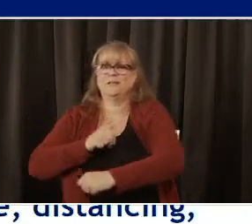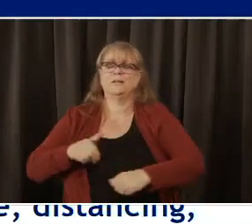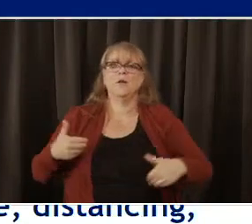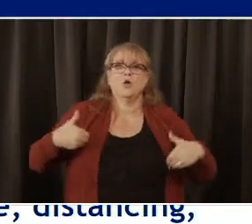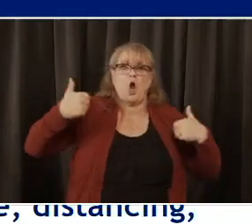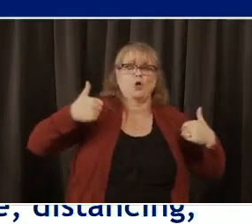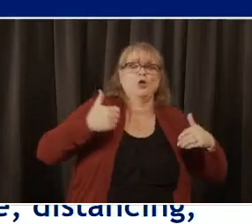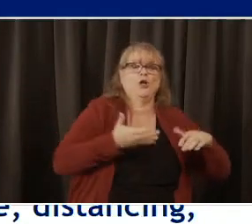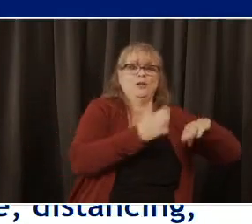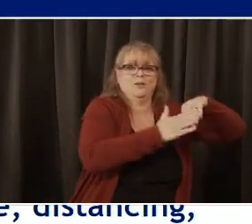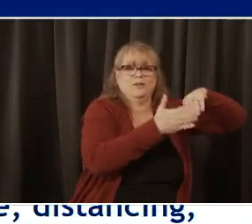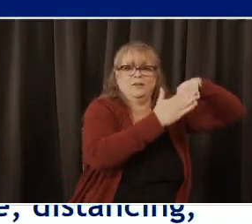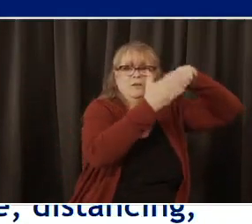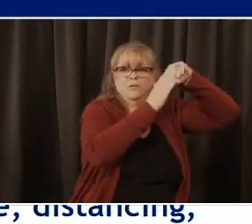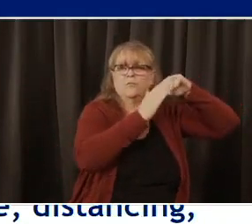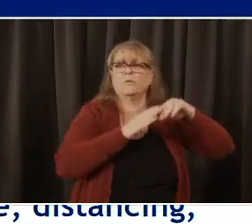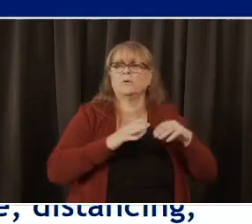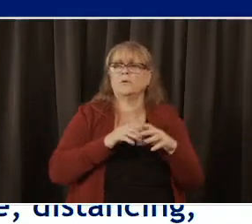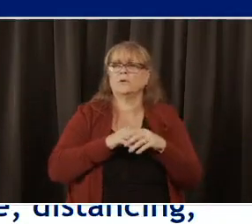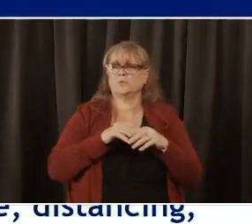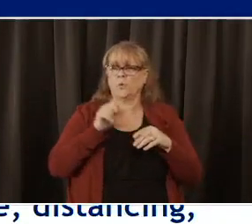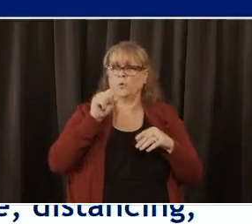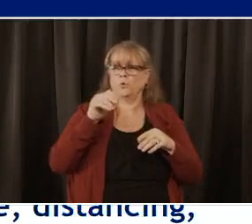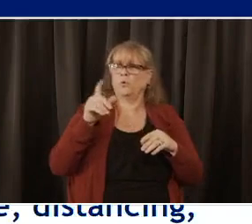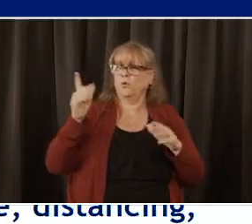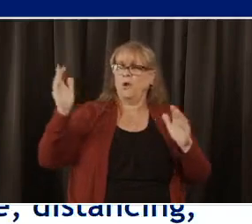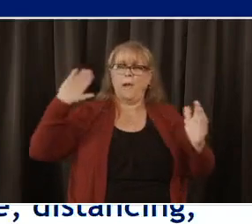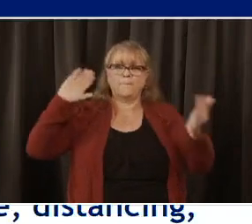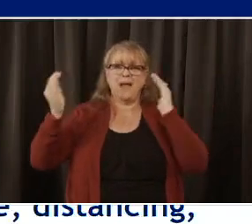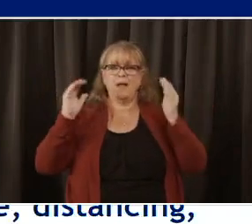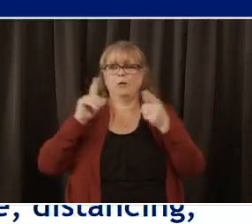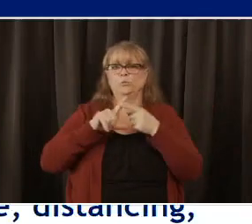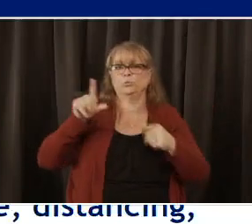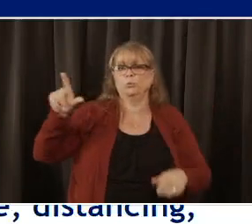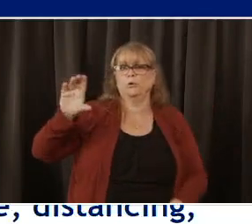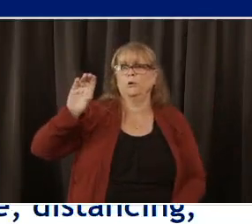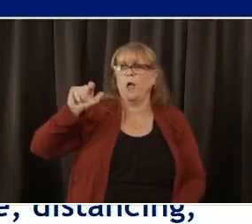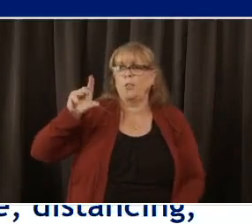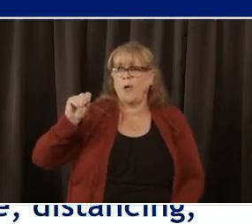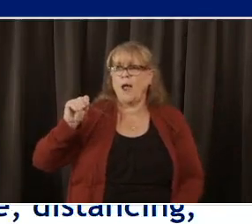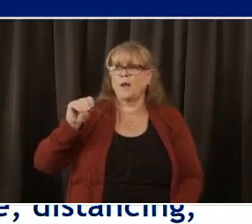age groups, and this is an important reminder that severe infections can and are occurring